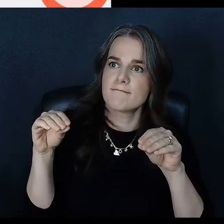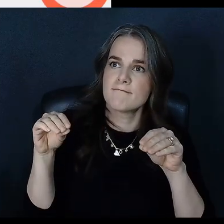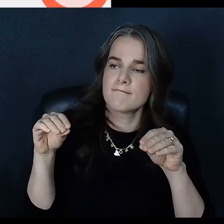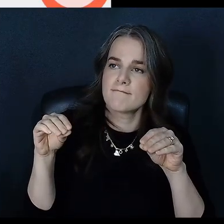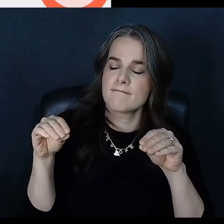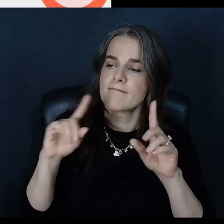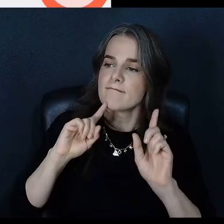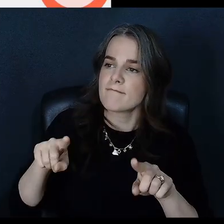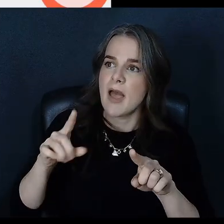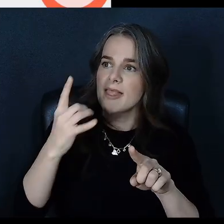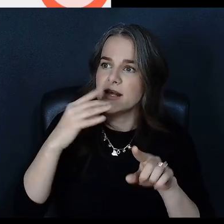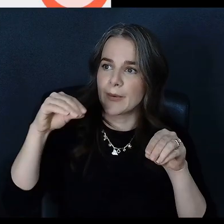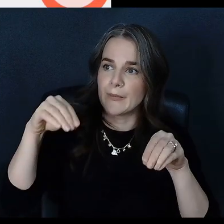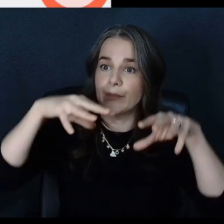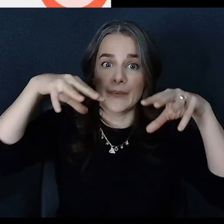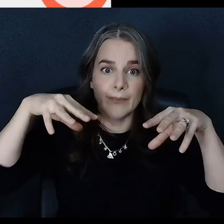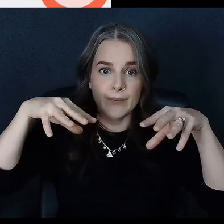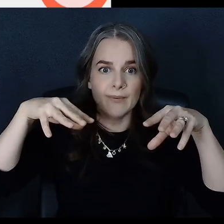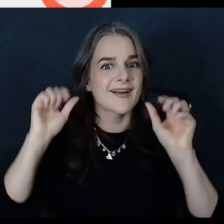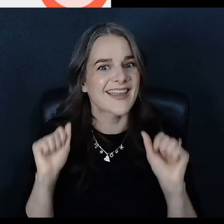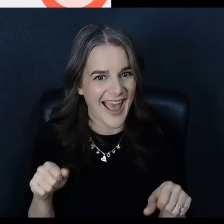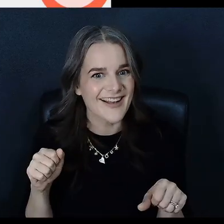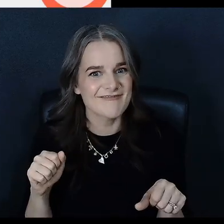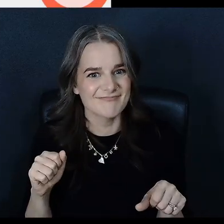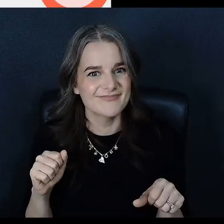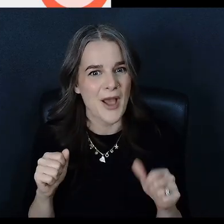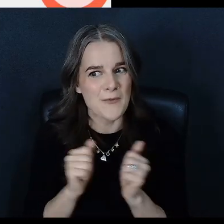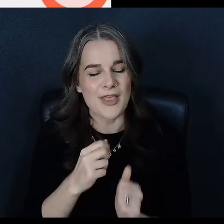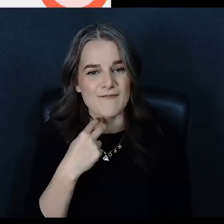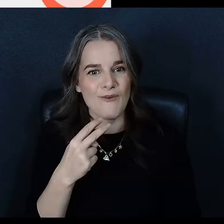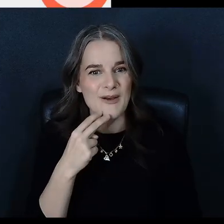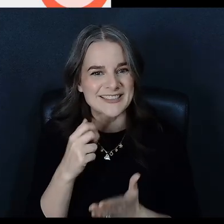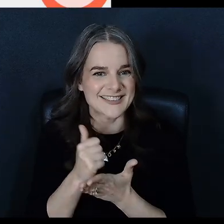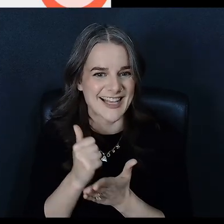turning them on and off, dimming them to whatever I need to do. The item on the right on this screen